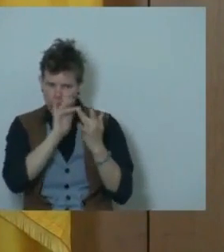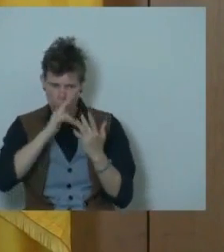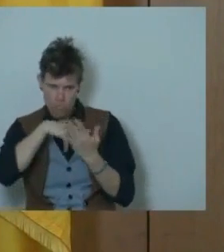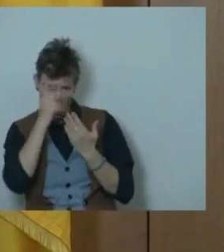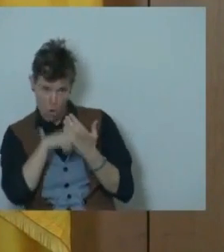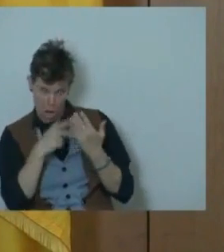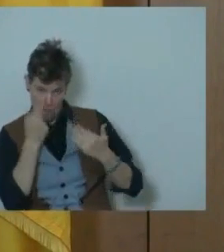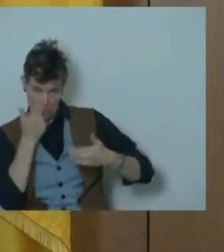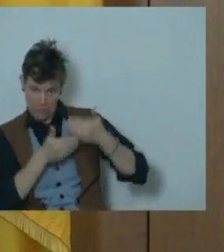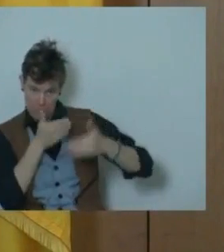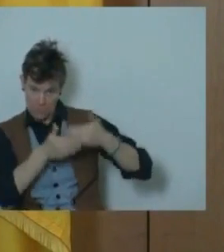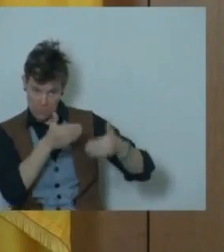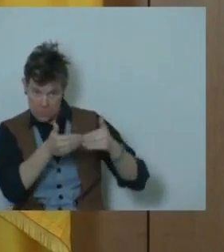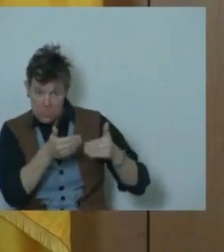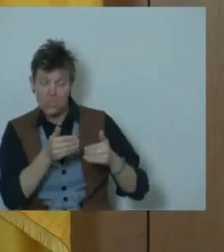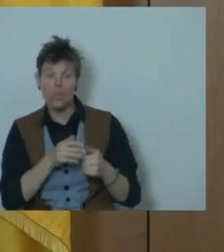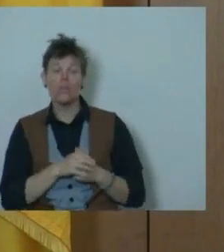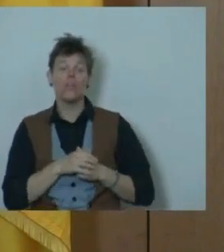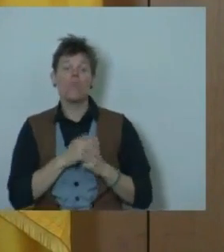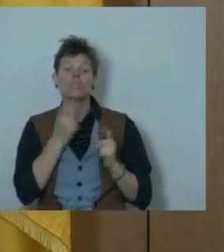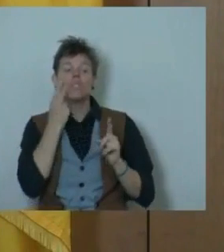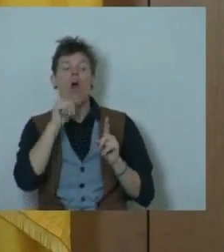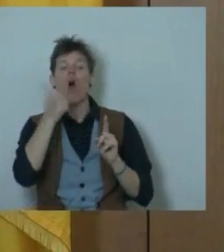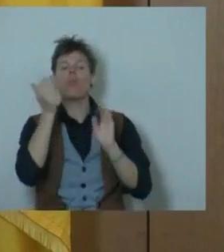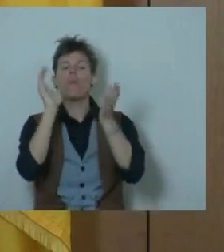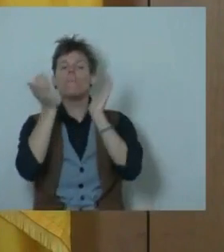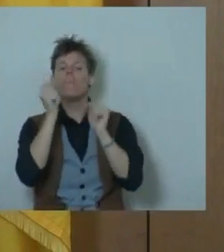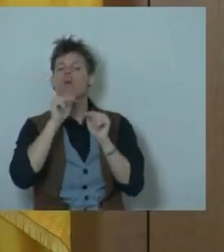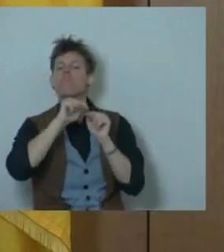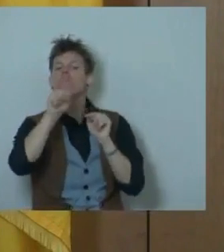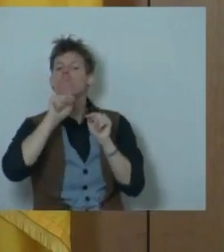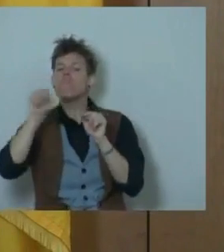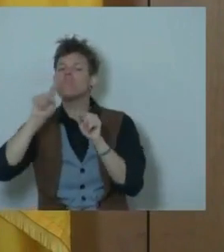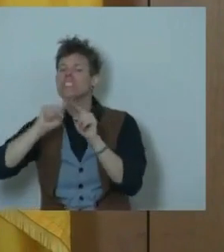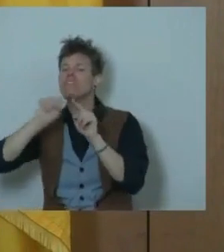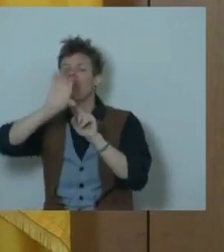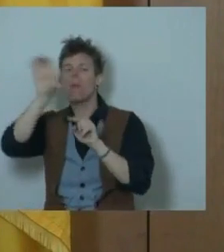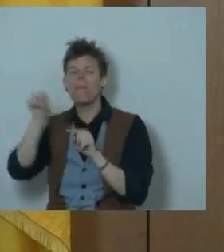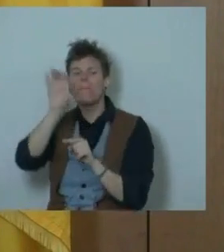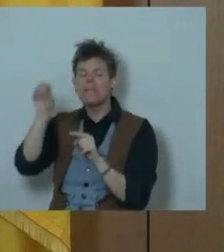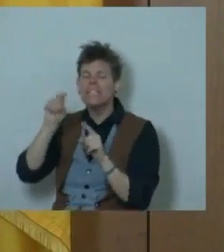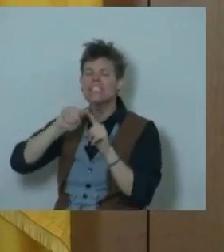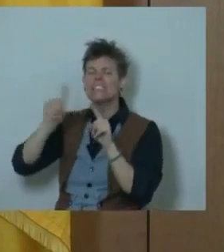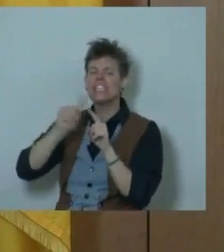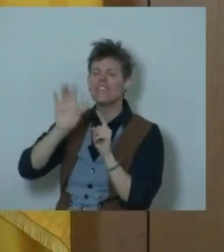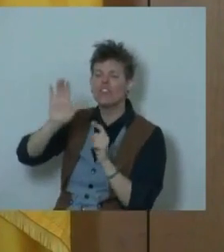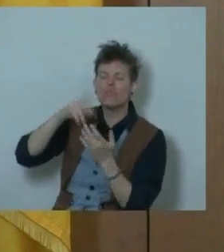WE ARE REALLY TESTING THAT SOFTWARE FOR CONTACT TRACING. SO FAR SO GOOD.